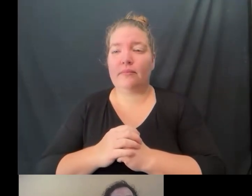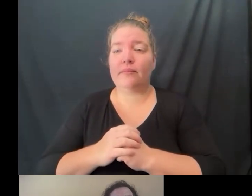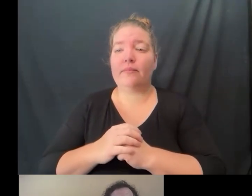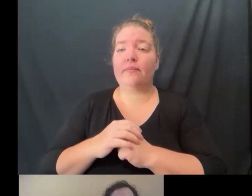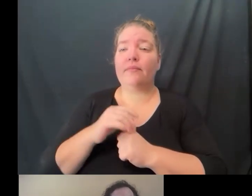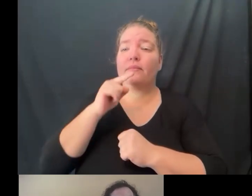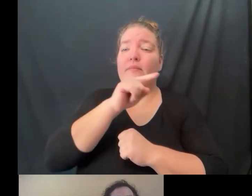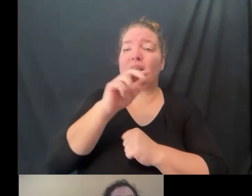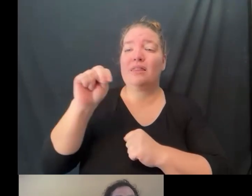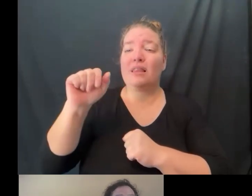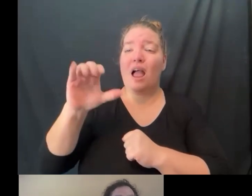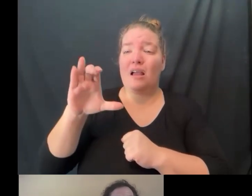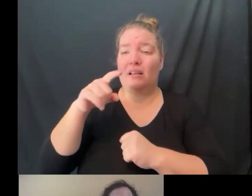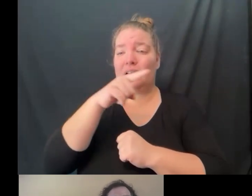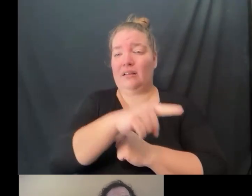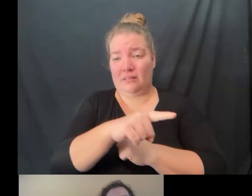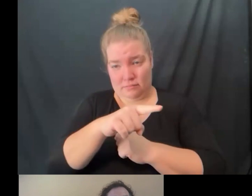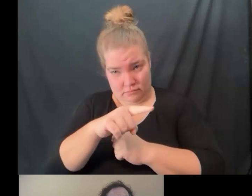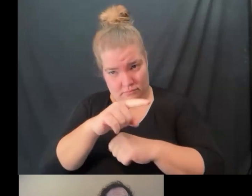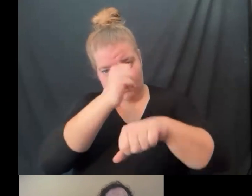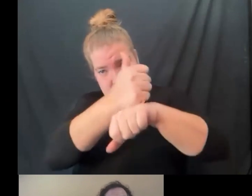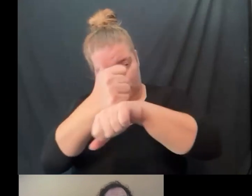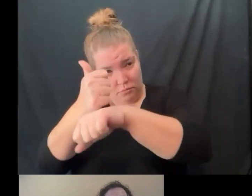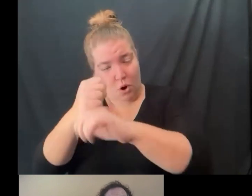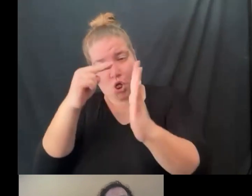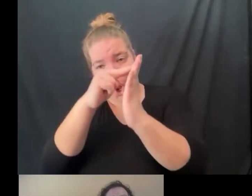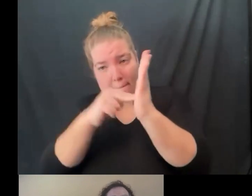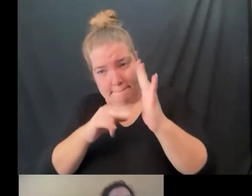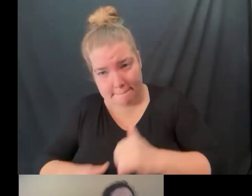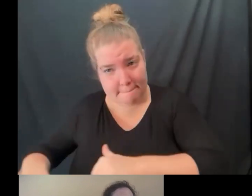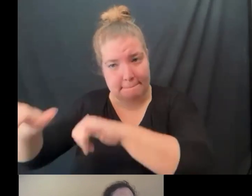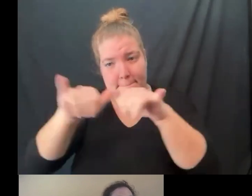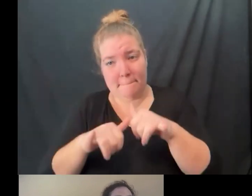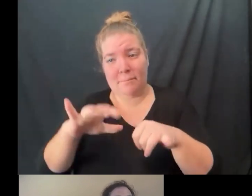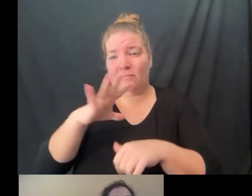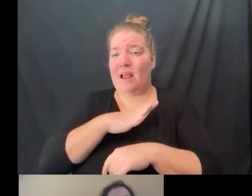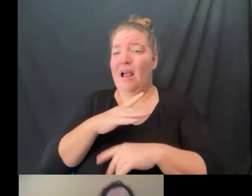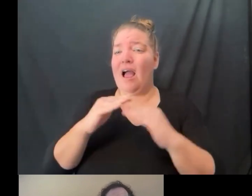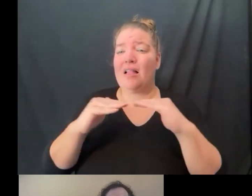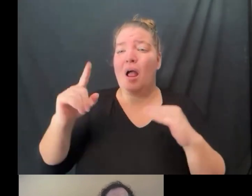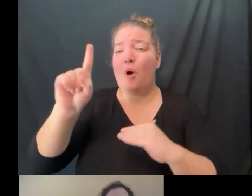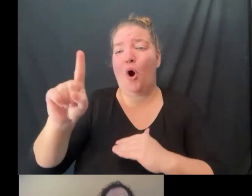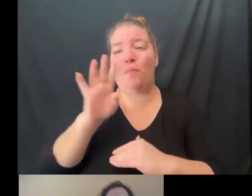Yes, it's true that ASC has a standard for AI,